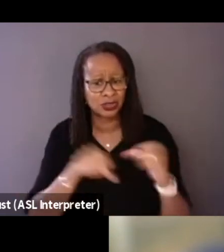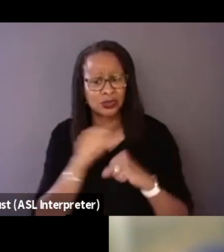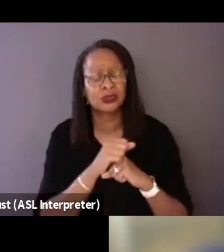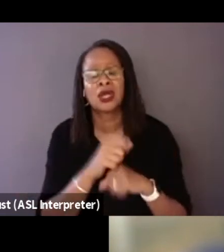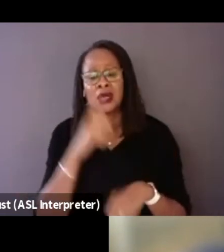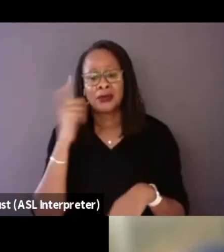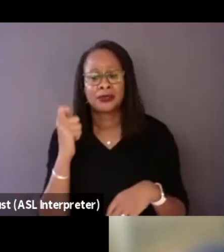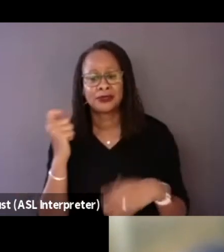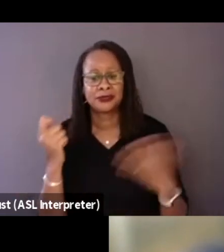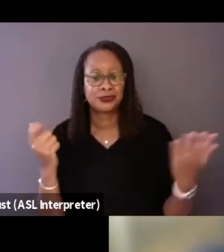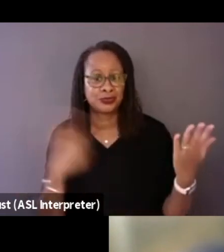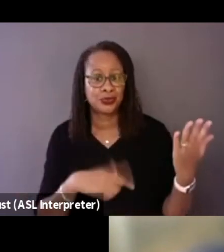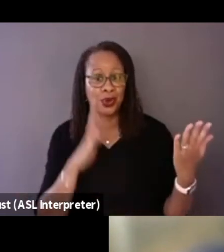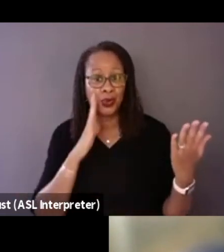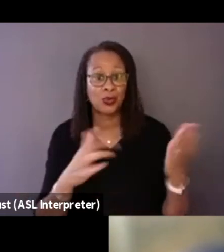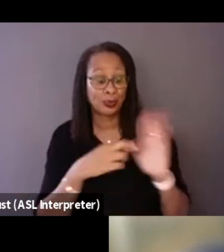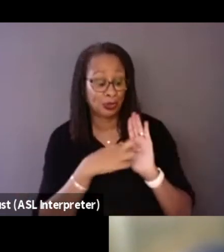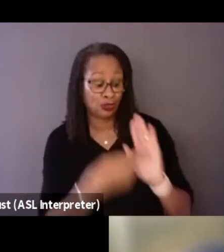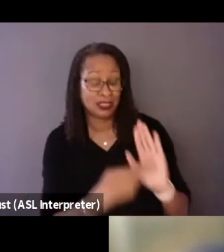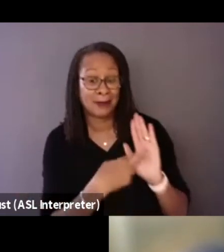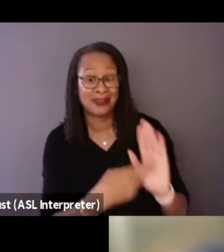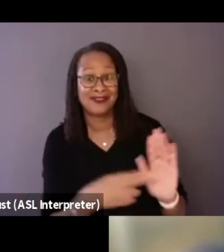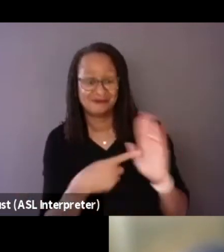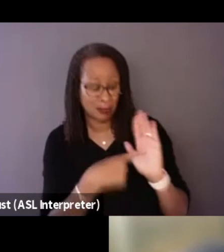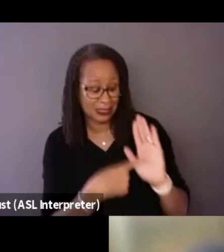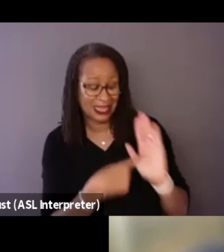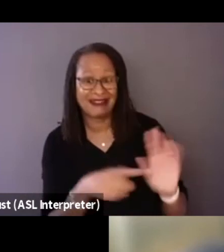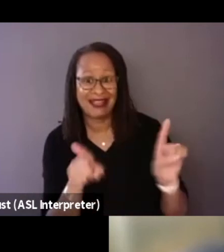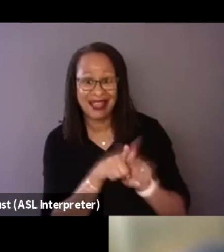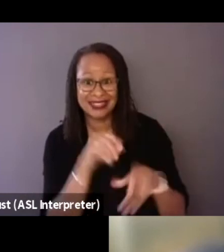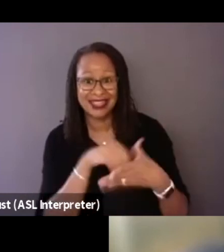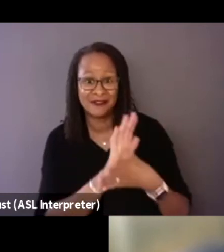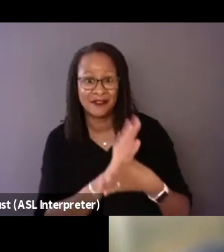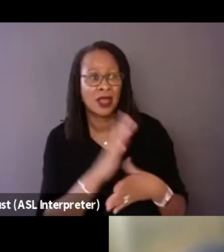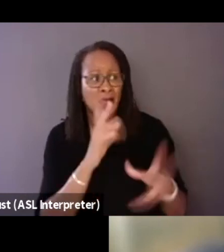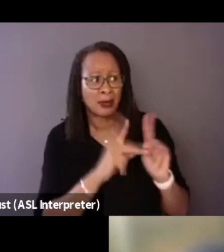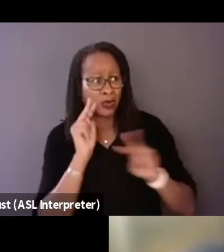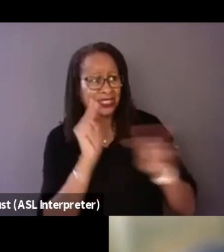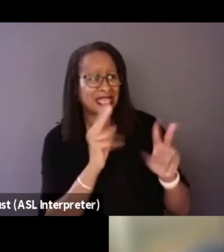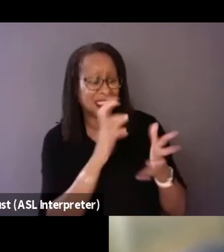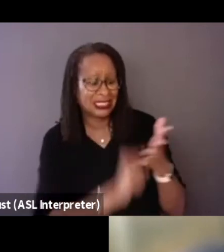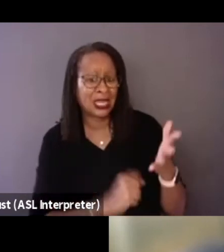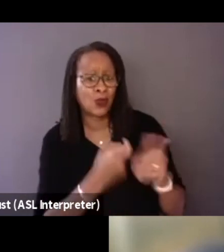what are we going to be represented as in this film? What are people going to take from this? So it took a lot of conversations